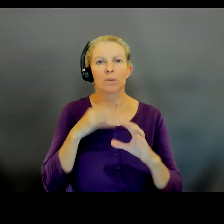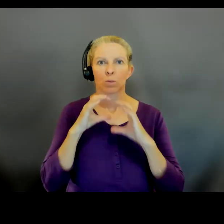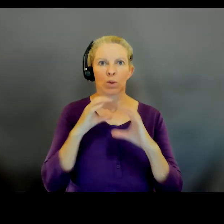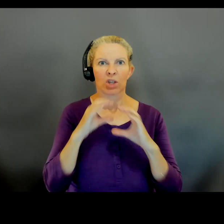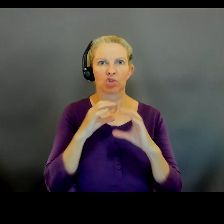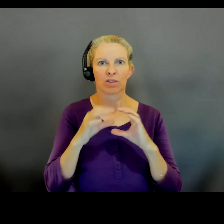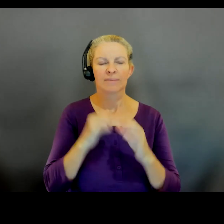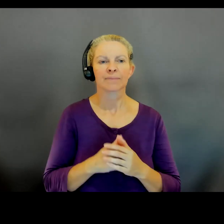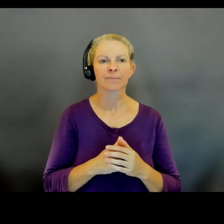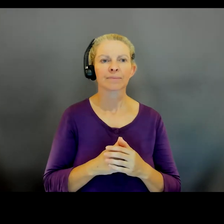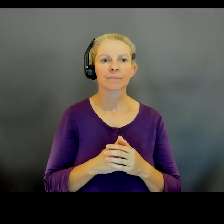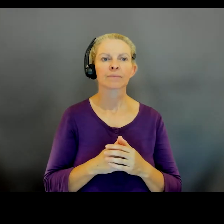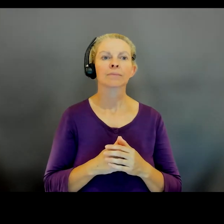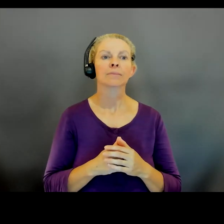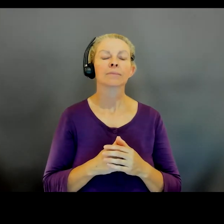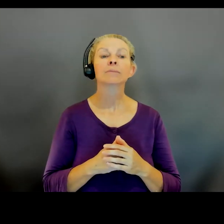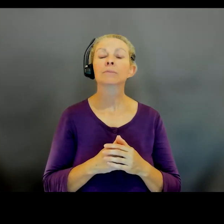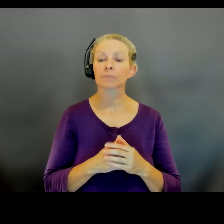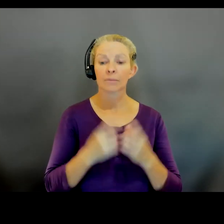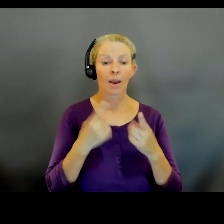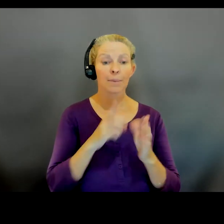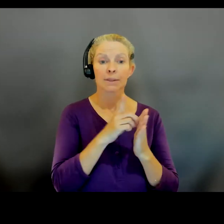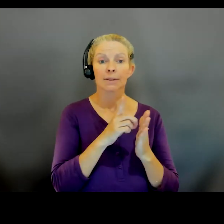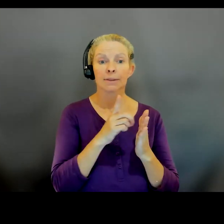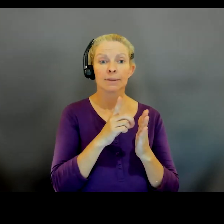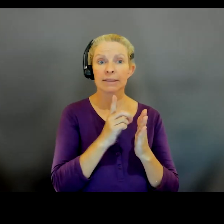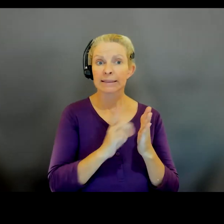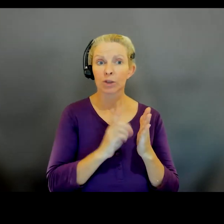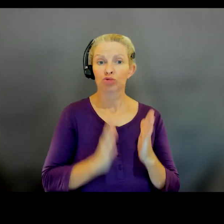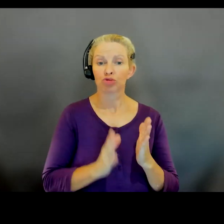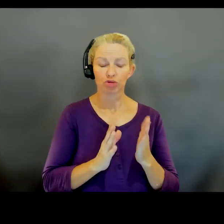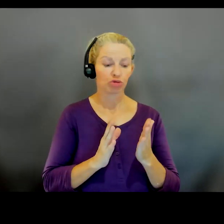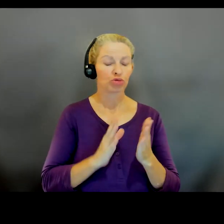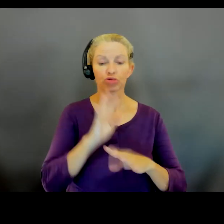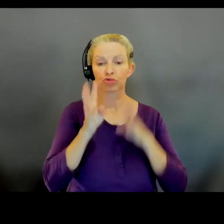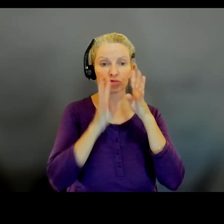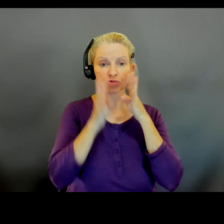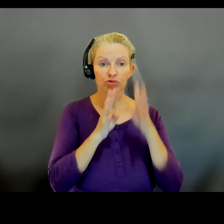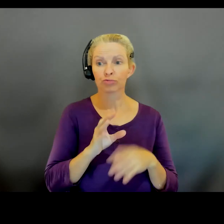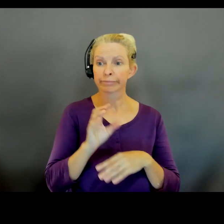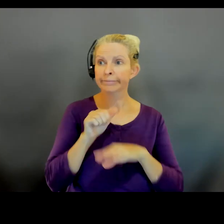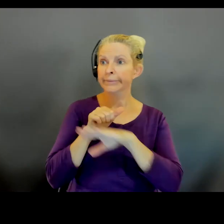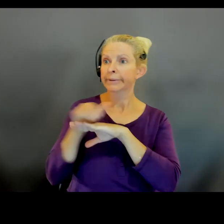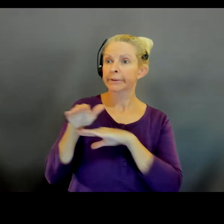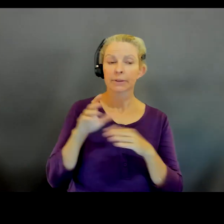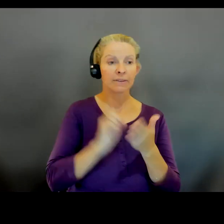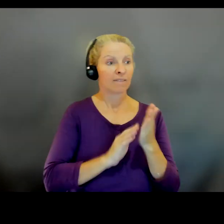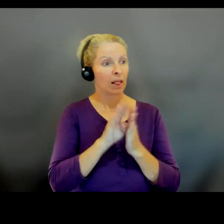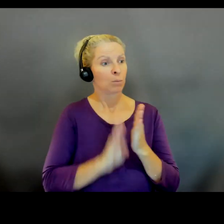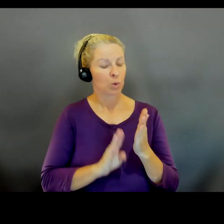It leaves your developers to implement things on their own as they believe they understand it, and